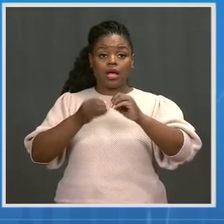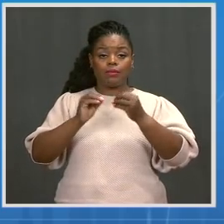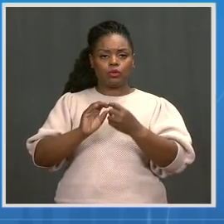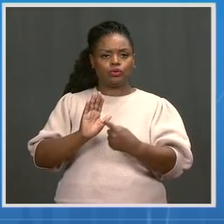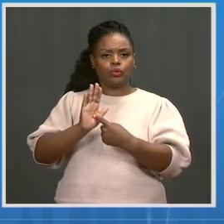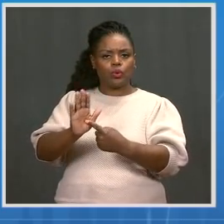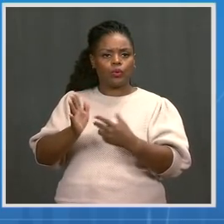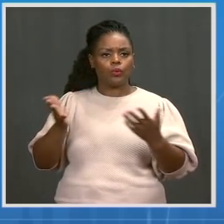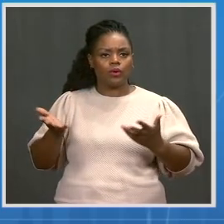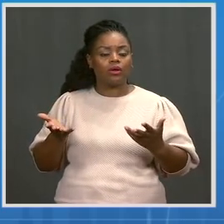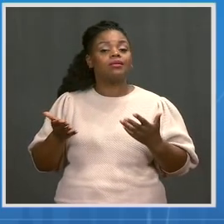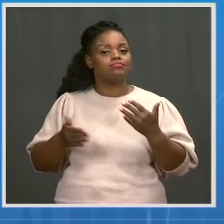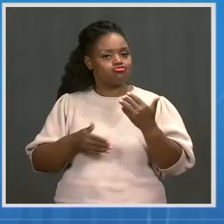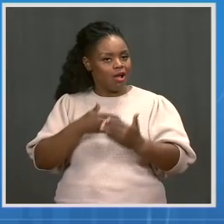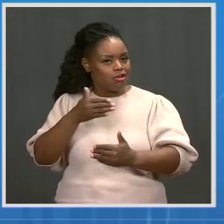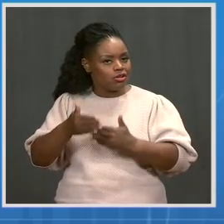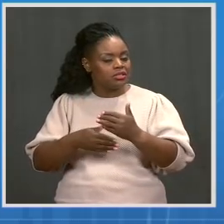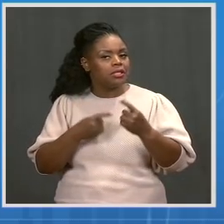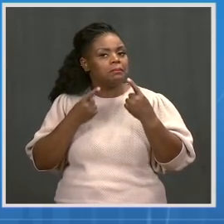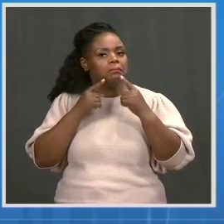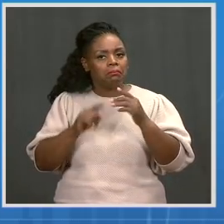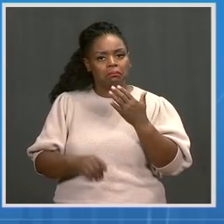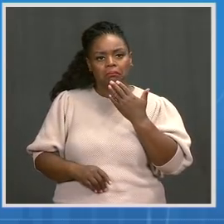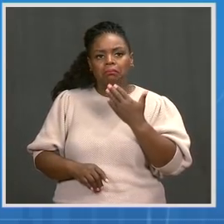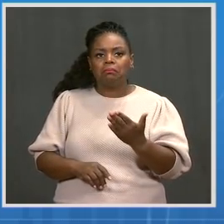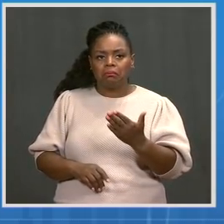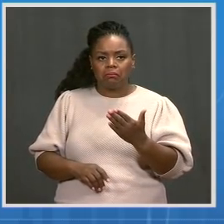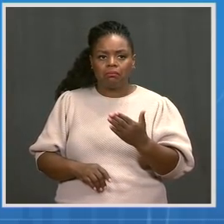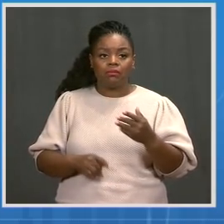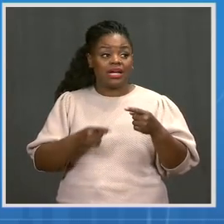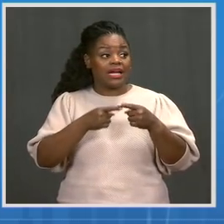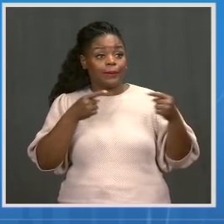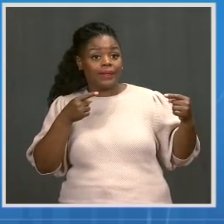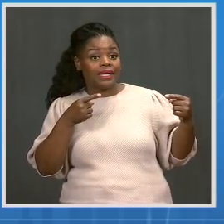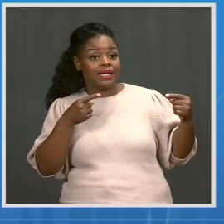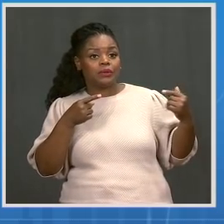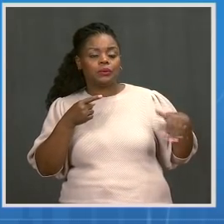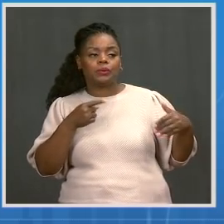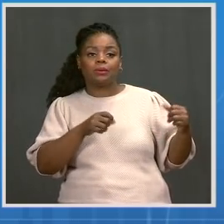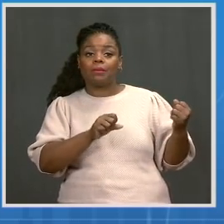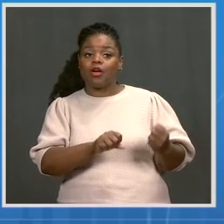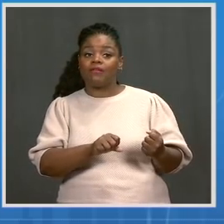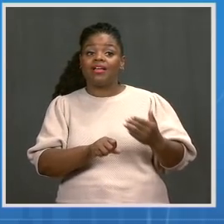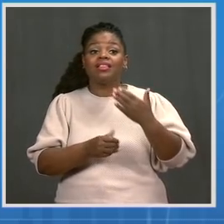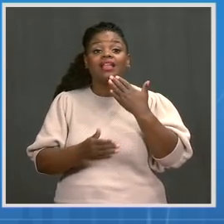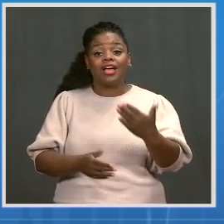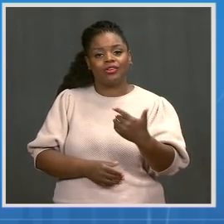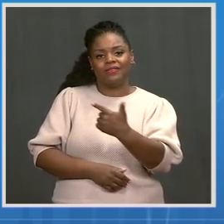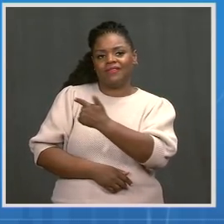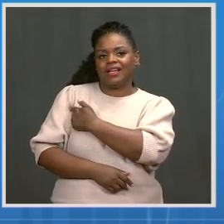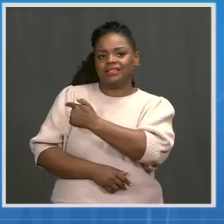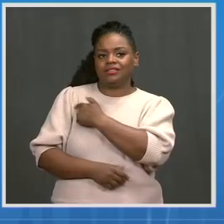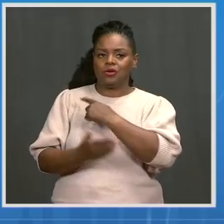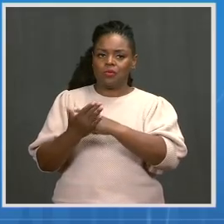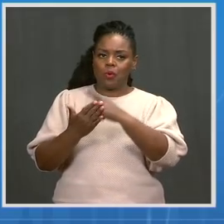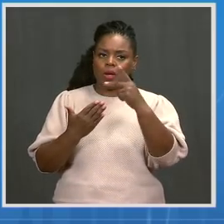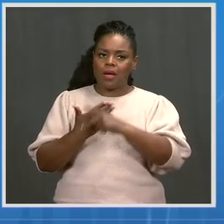we've made against a formidable foe. Thanks to our vaccination programs, we are seeing a dramatic decline in deaths,